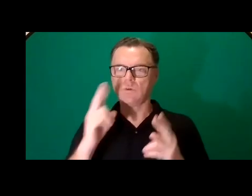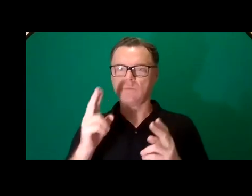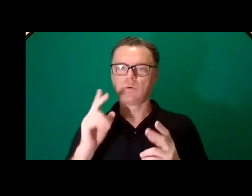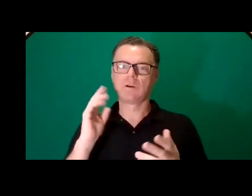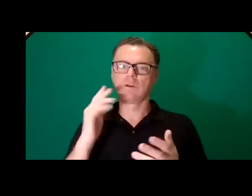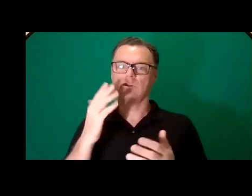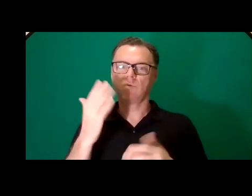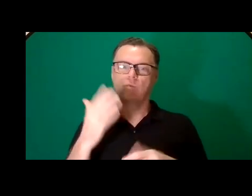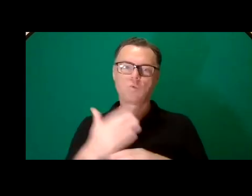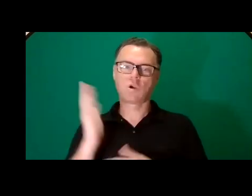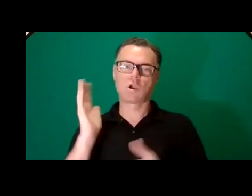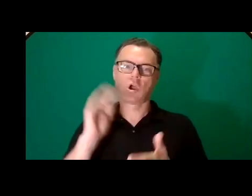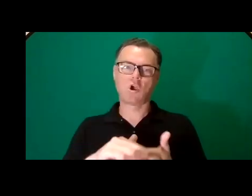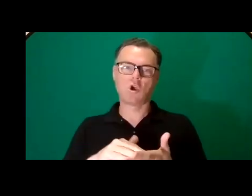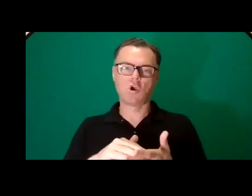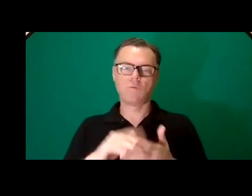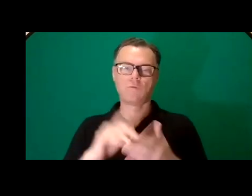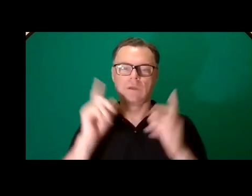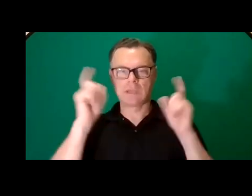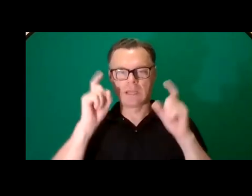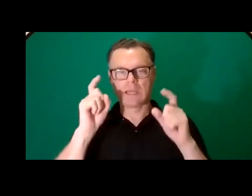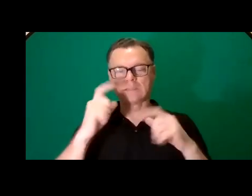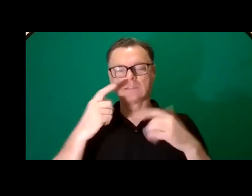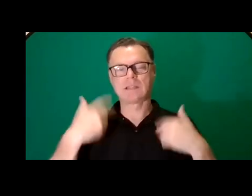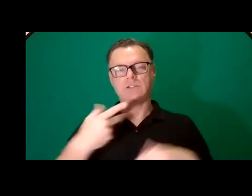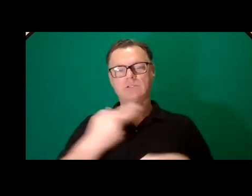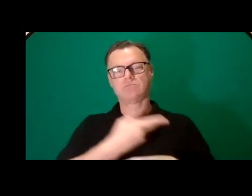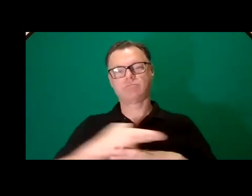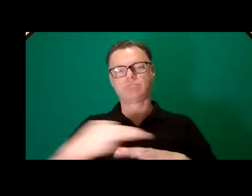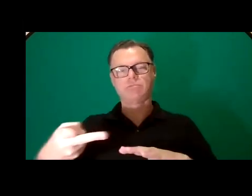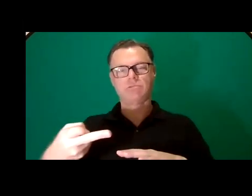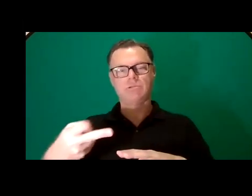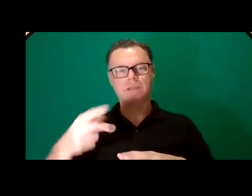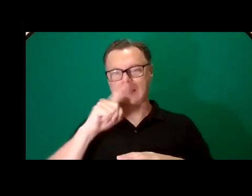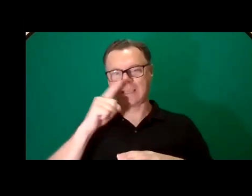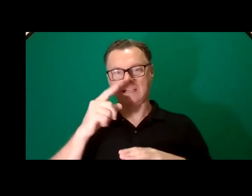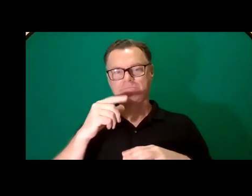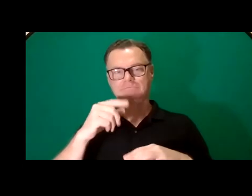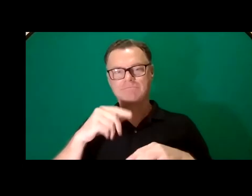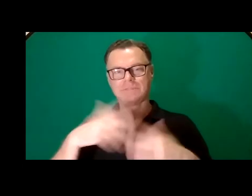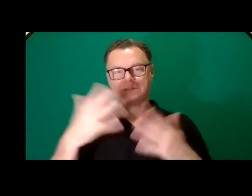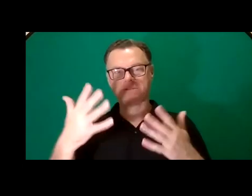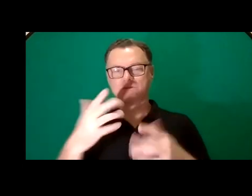work and collapse on the couch and not be able to watch TV or talk to people and